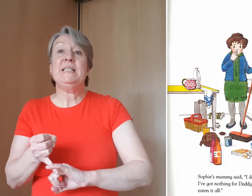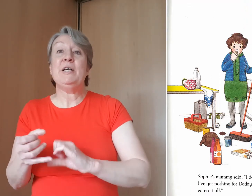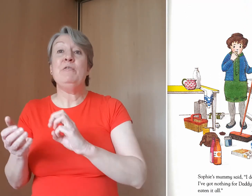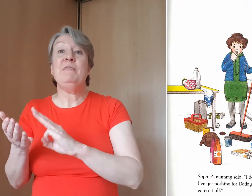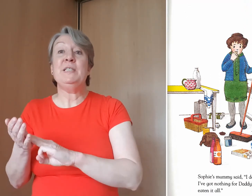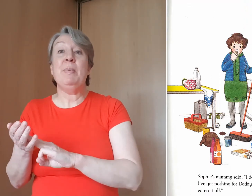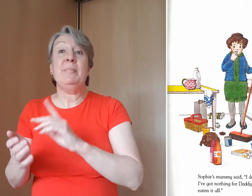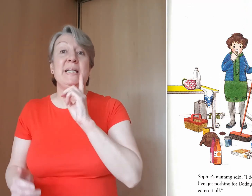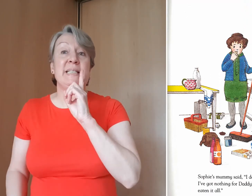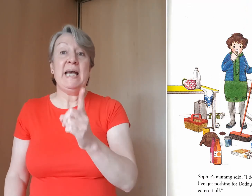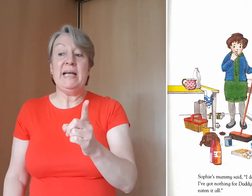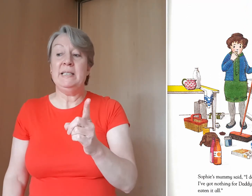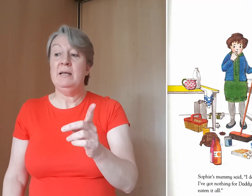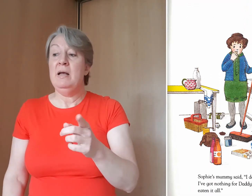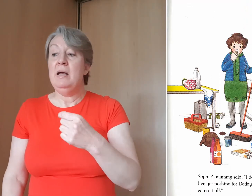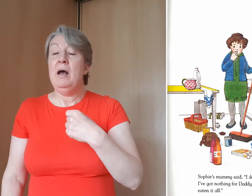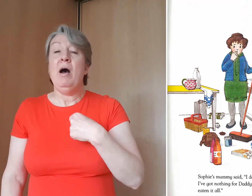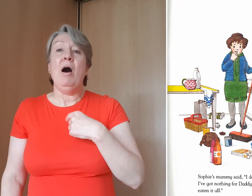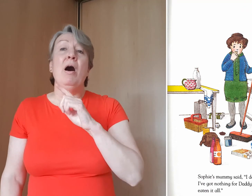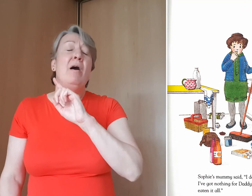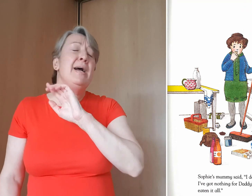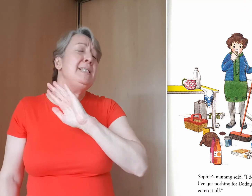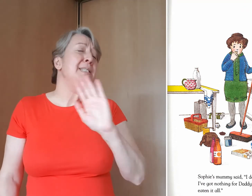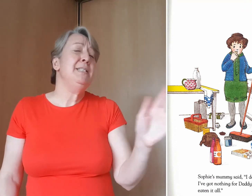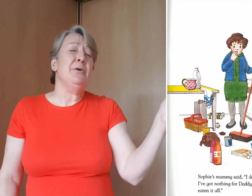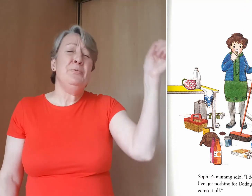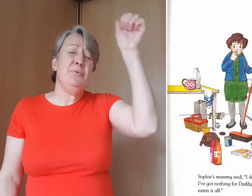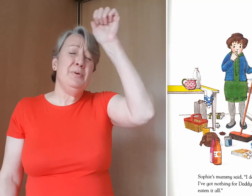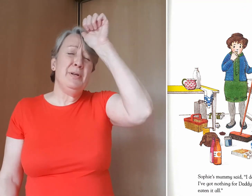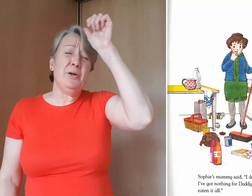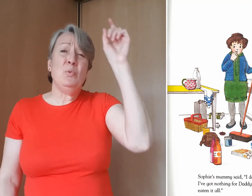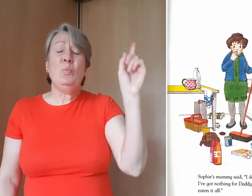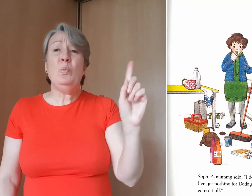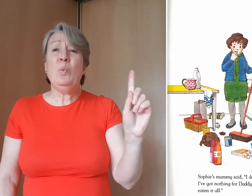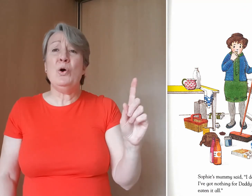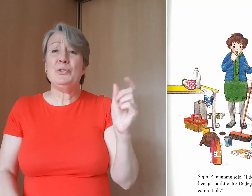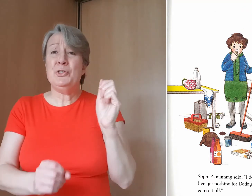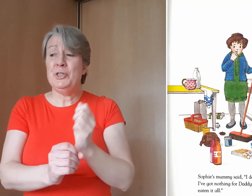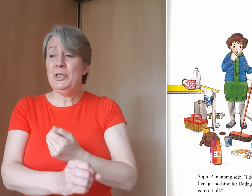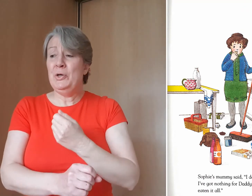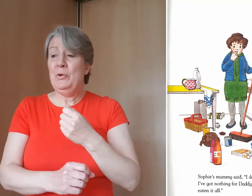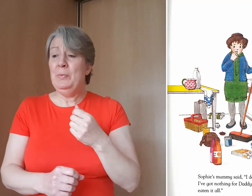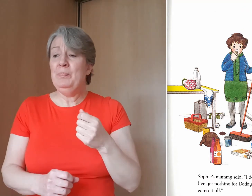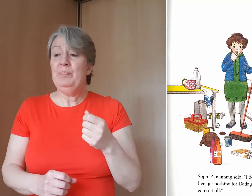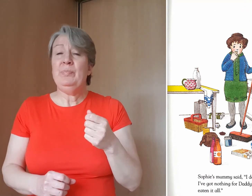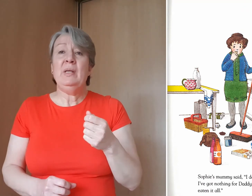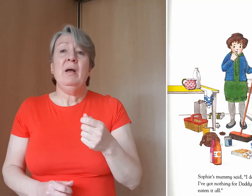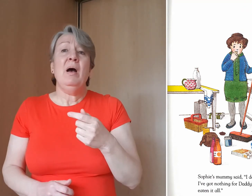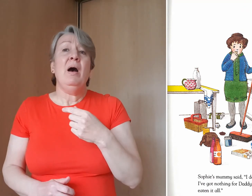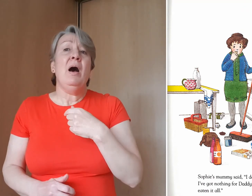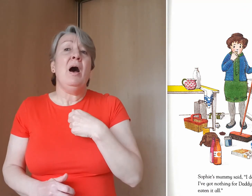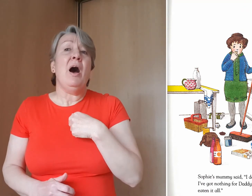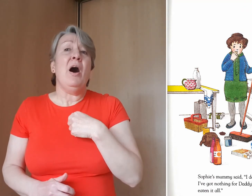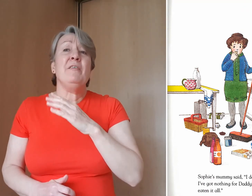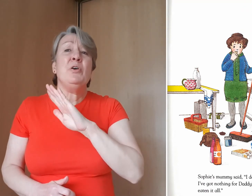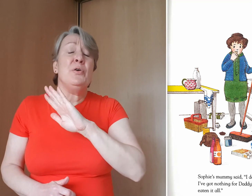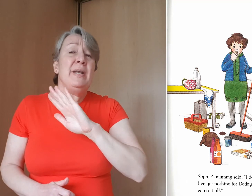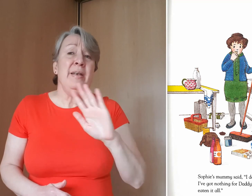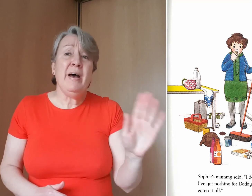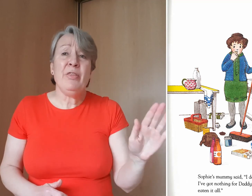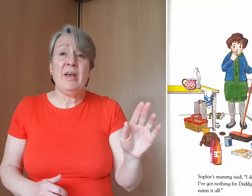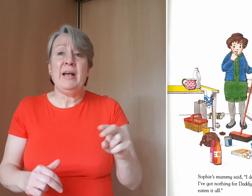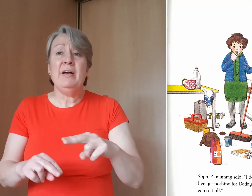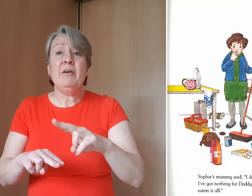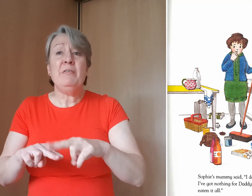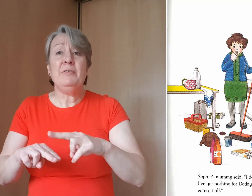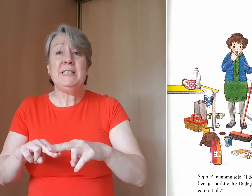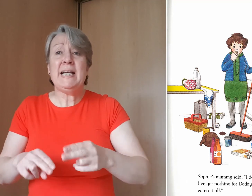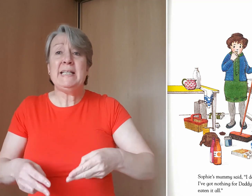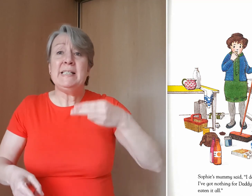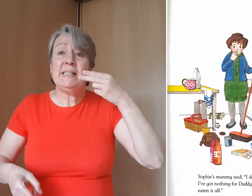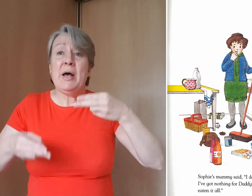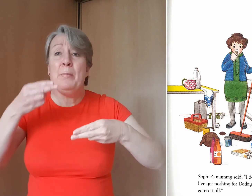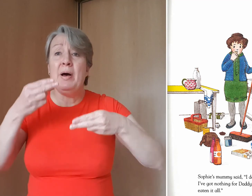Sophie's mummy said "I don't know what to do! I've got nothing for daddy's supper,